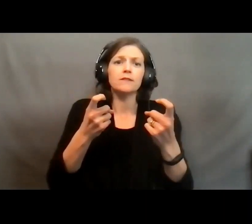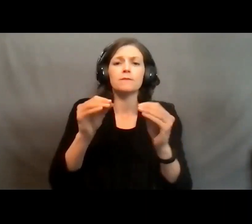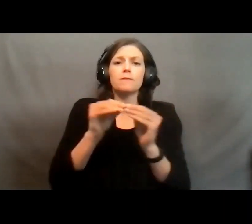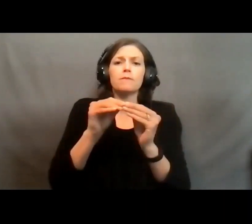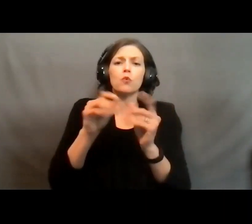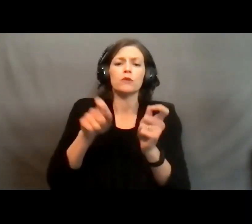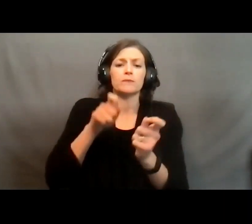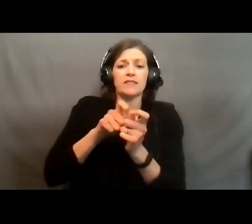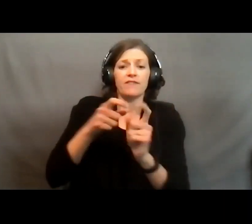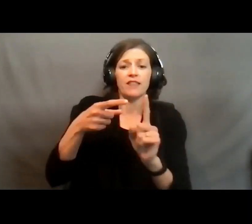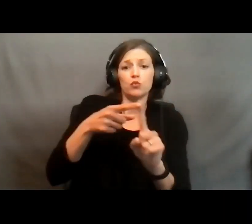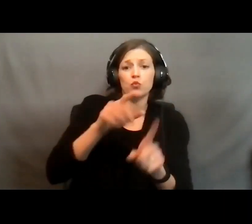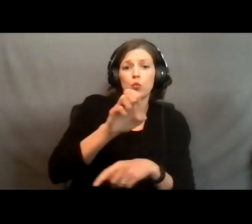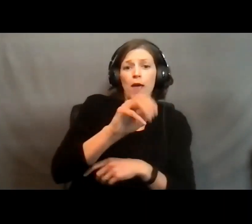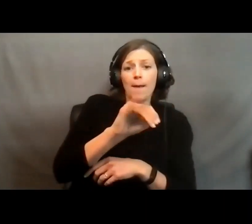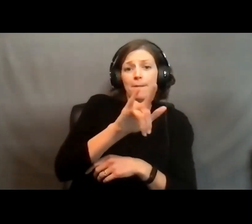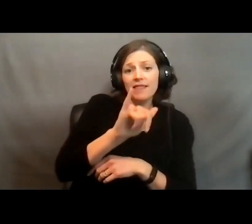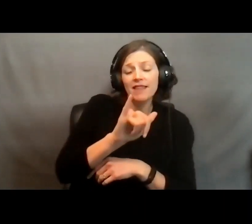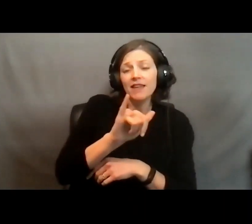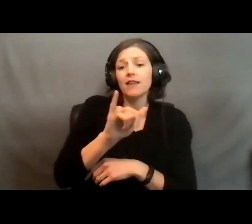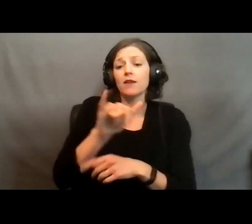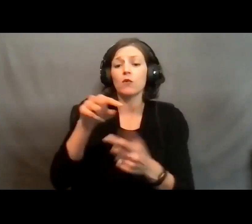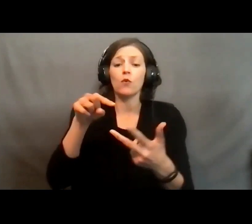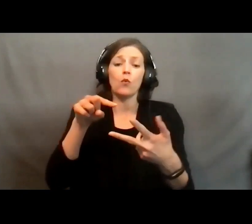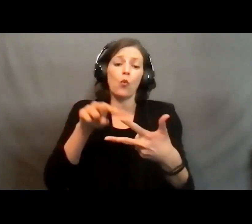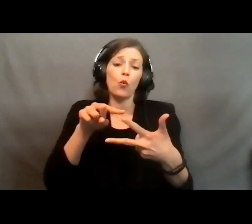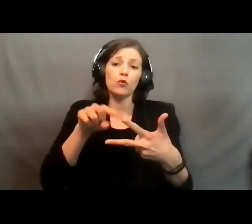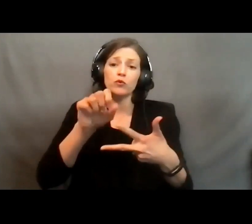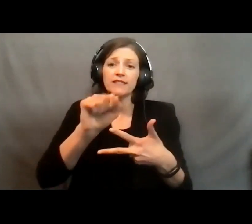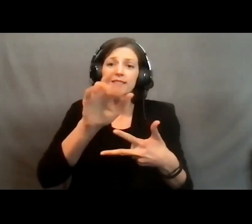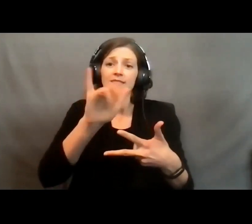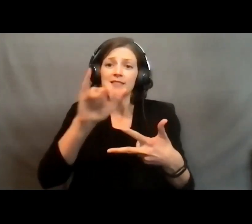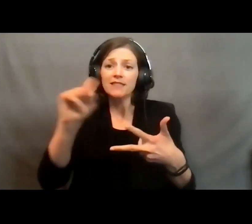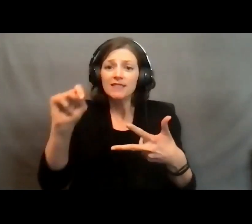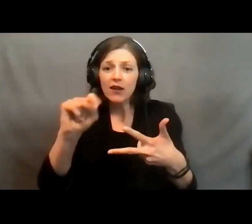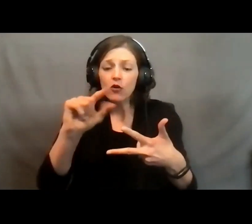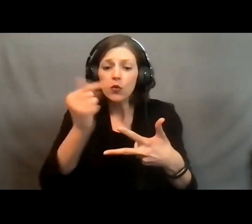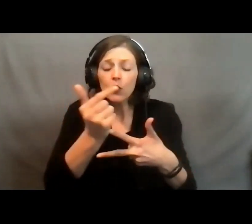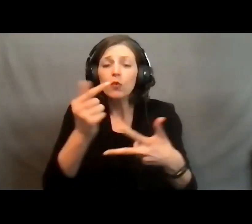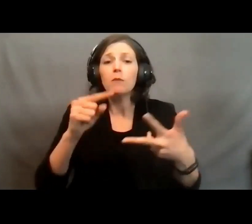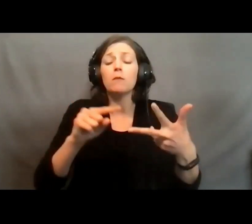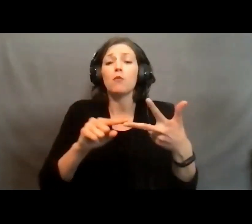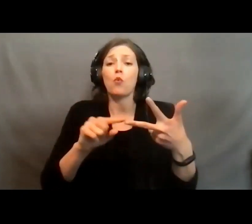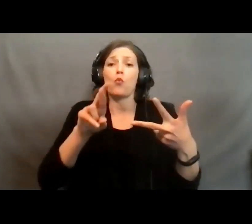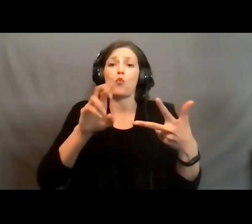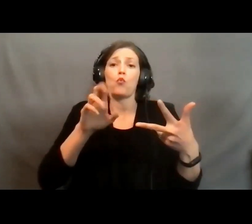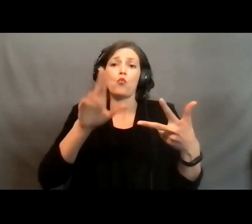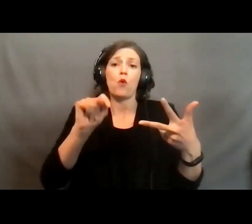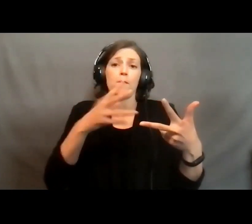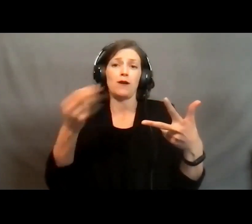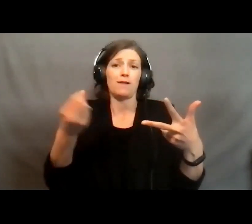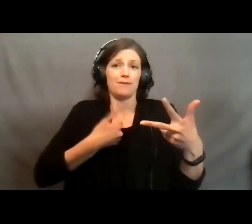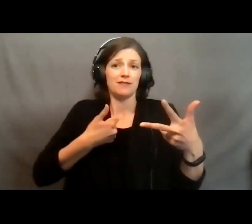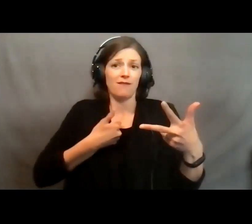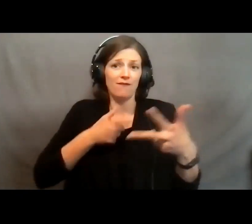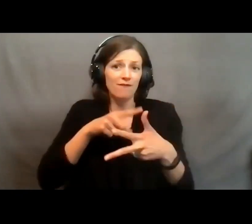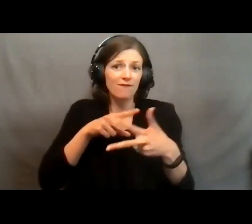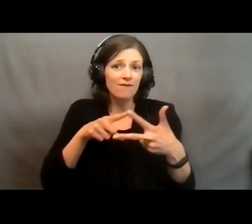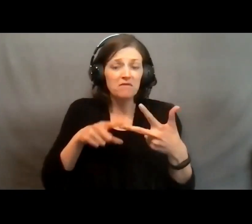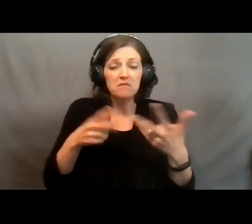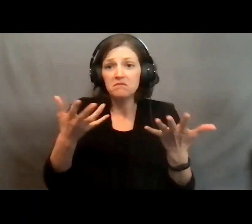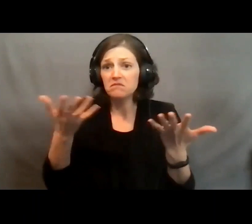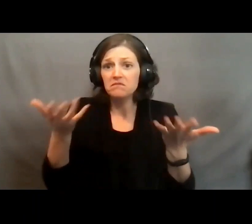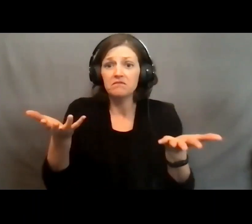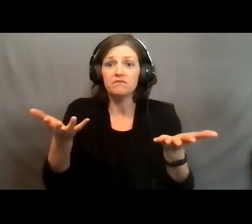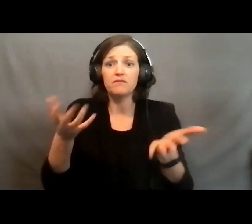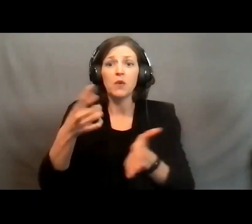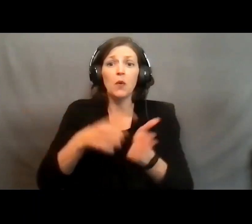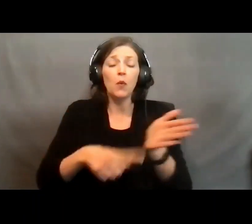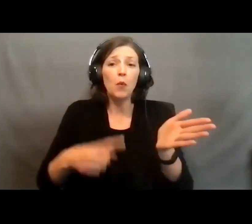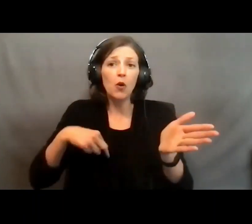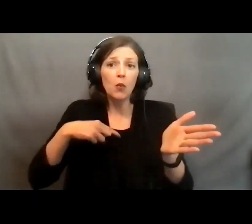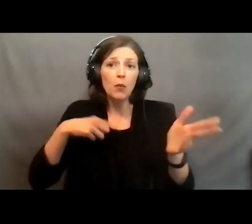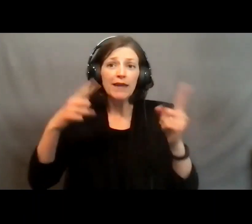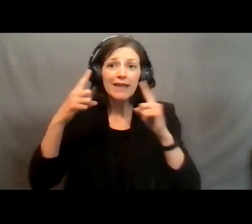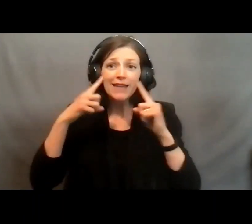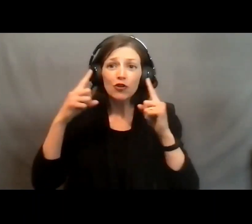13:31:07 , or the Scarritt group or me. 13:31:16 What are we hearing Nathan, Tony?